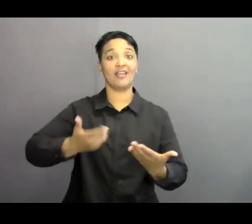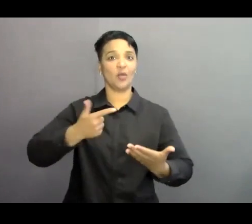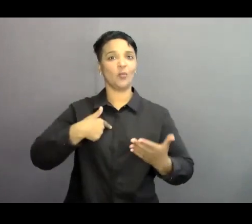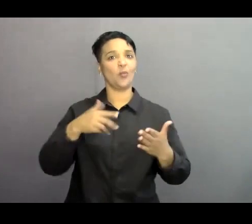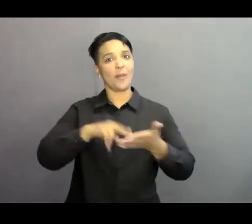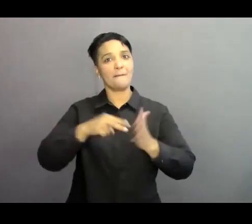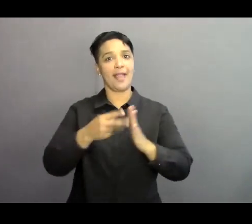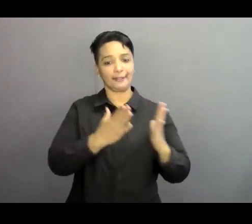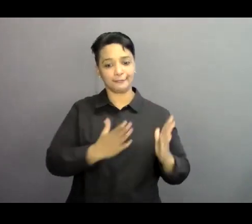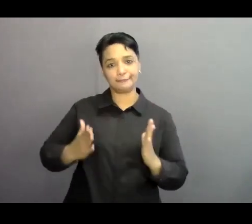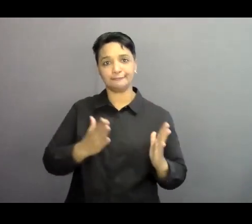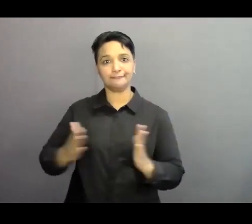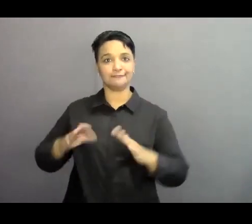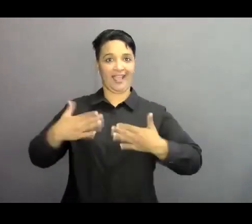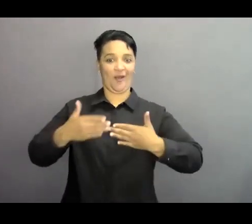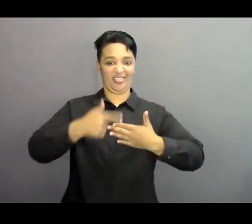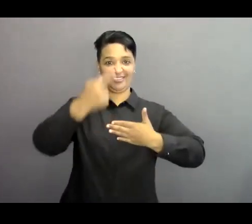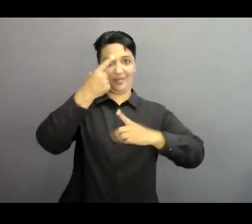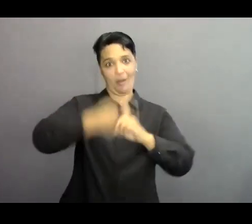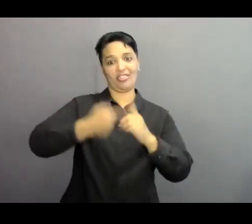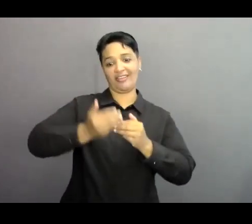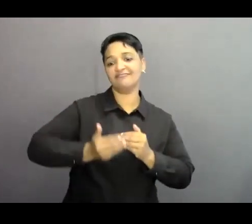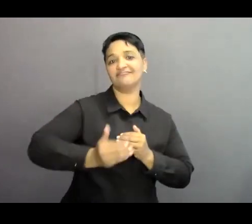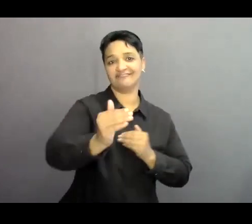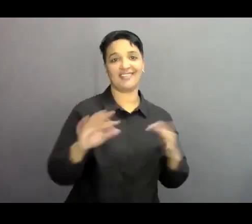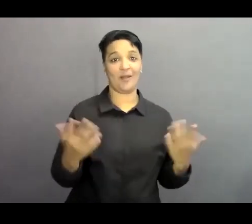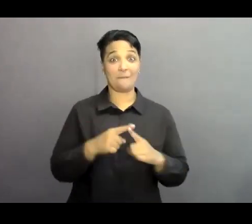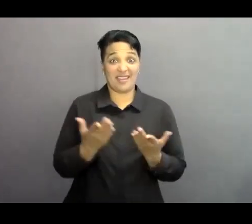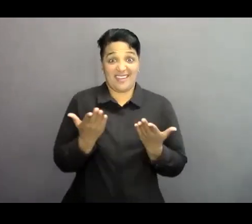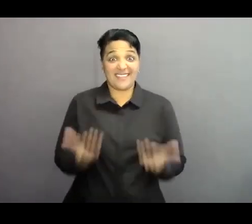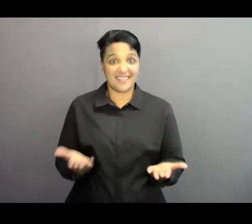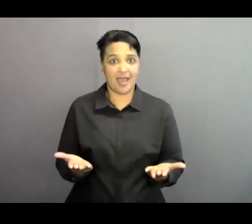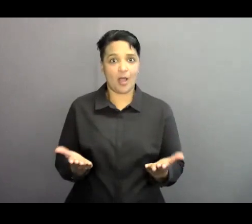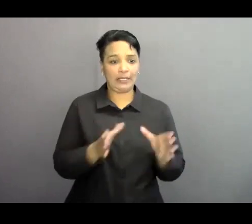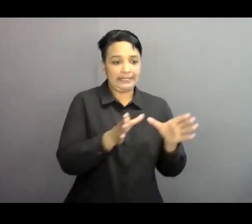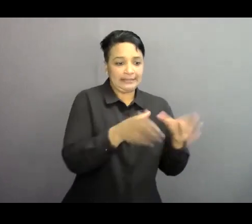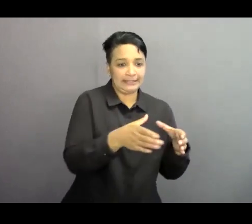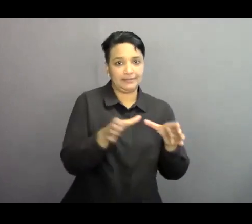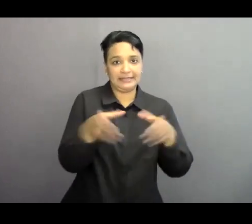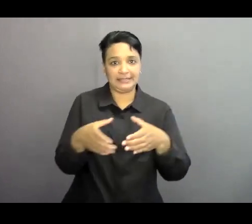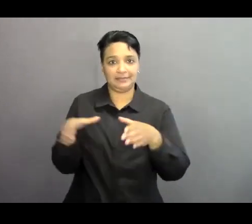month of summer school. But, just for now, to help the team to write their own draft first without